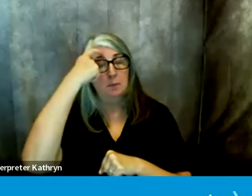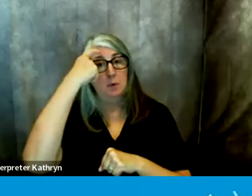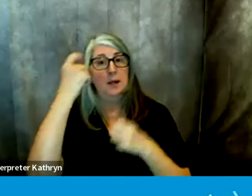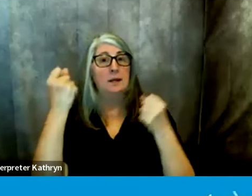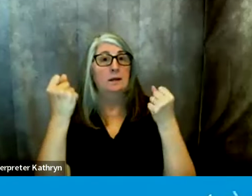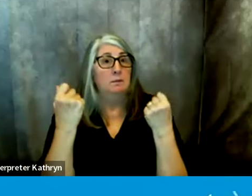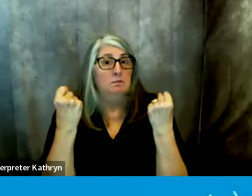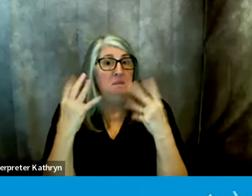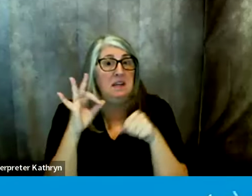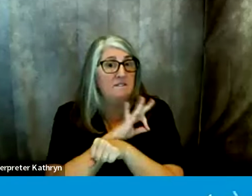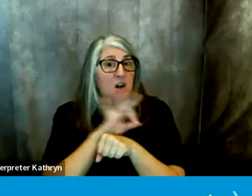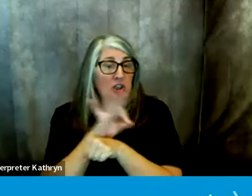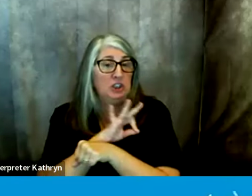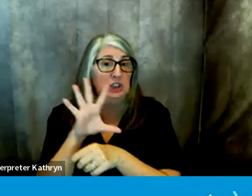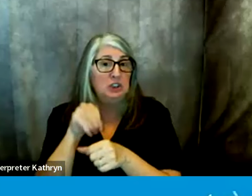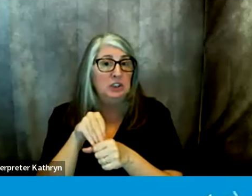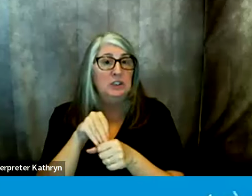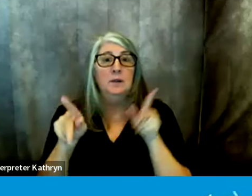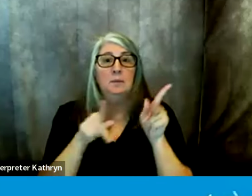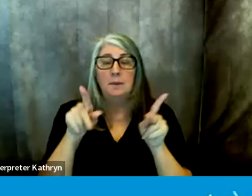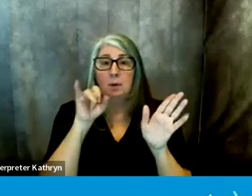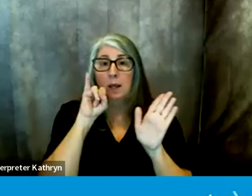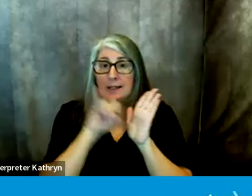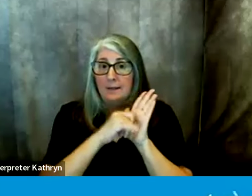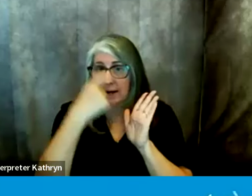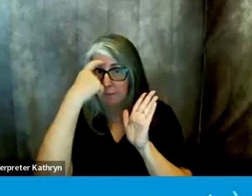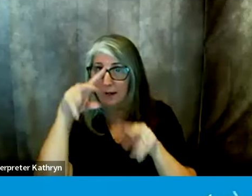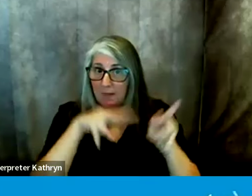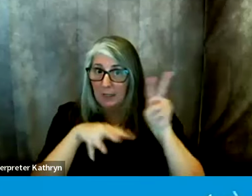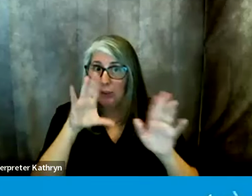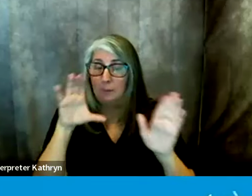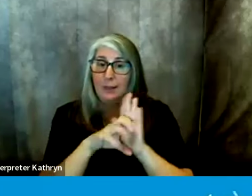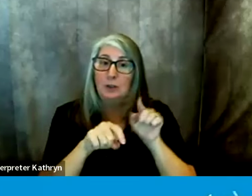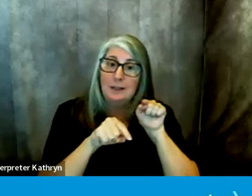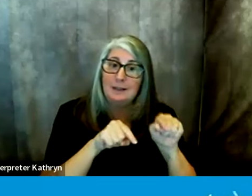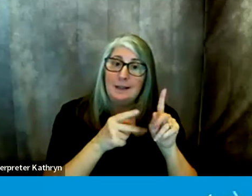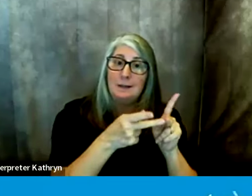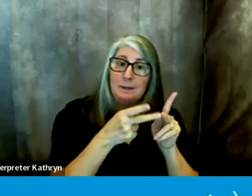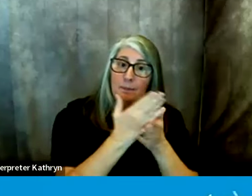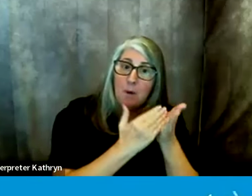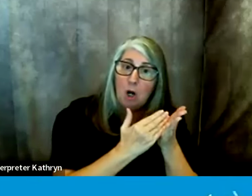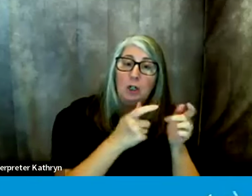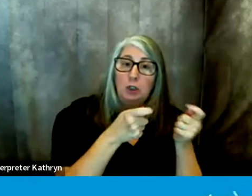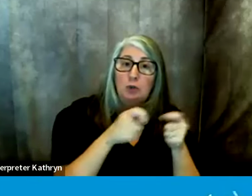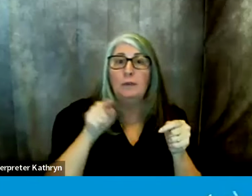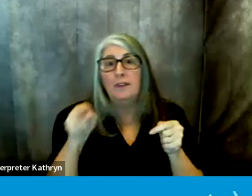People identify the brain, they look at pictures of the brain and this spot is controlling this when really the brain all works together,